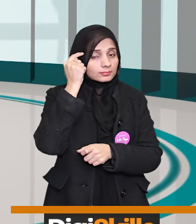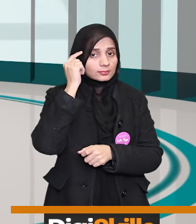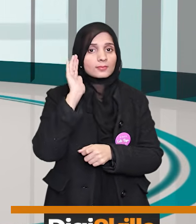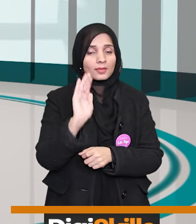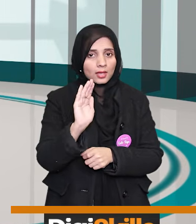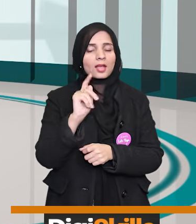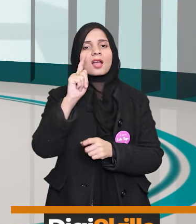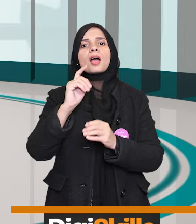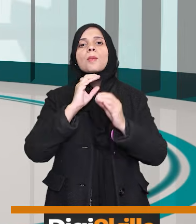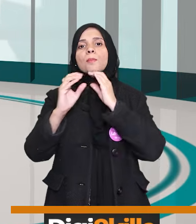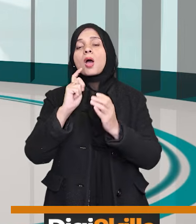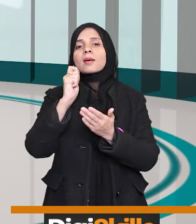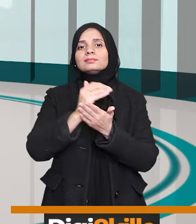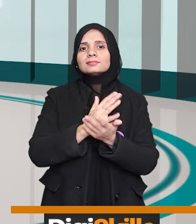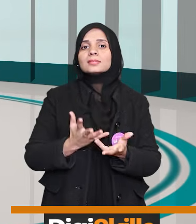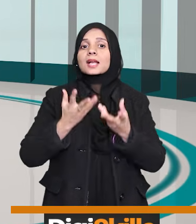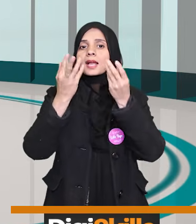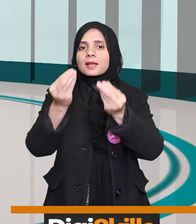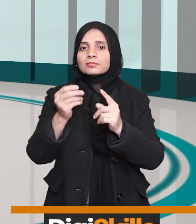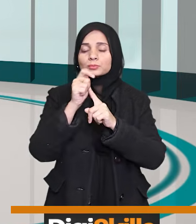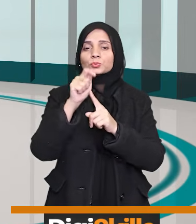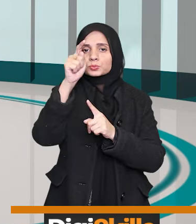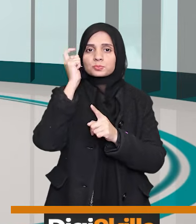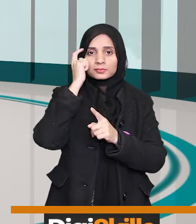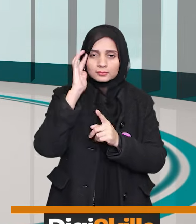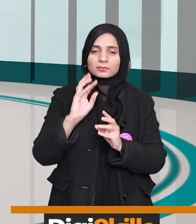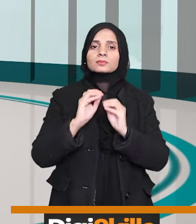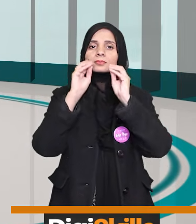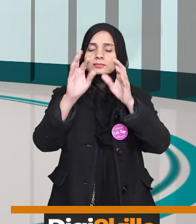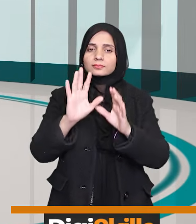what quality work you can produce for your employer,